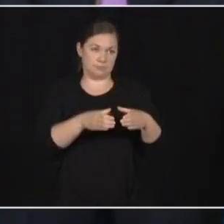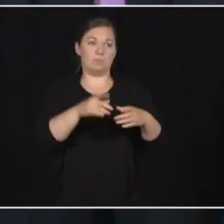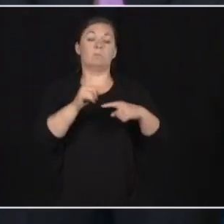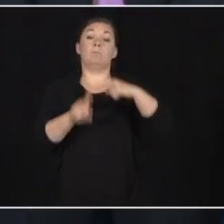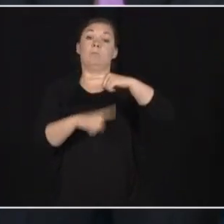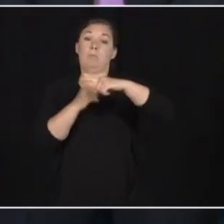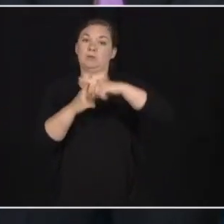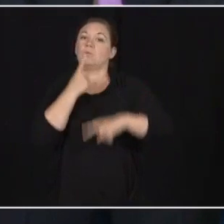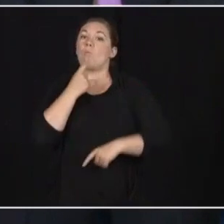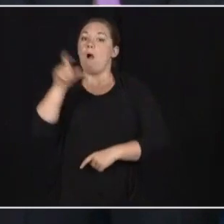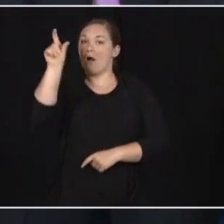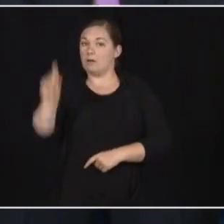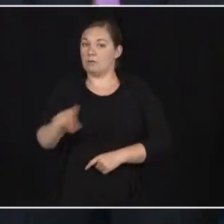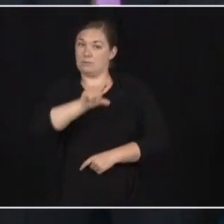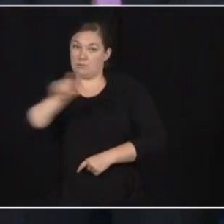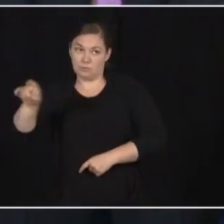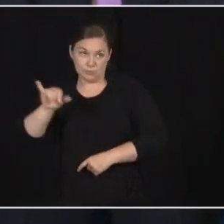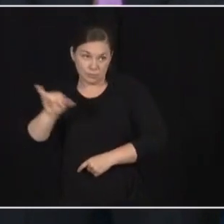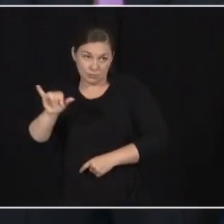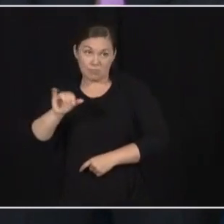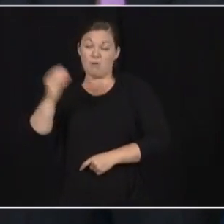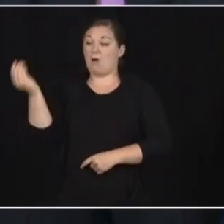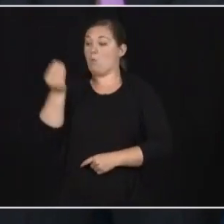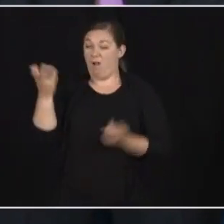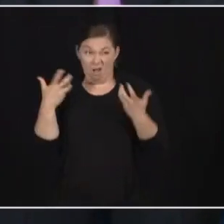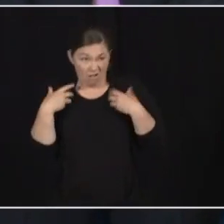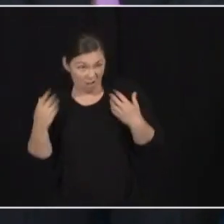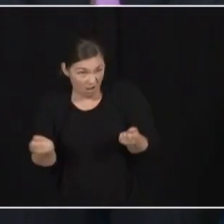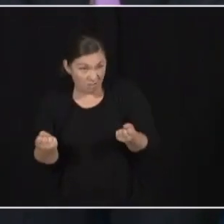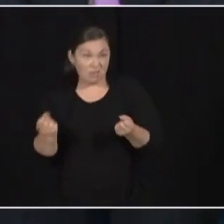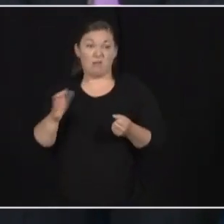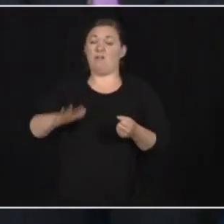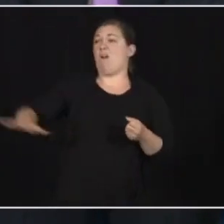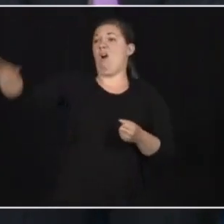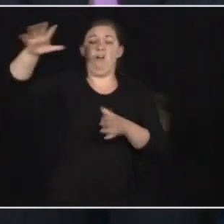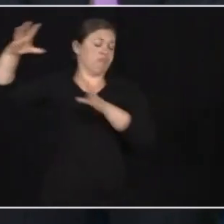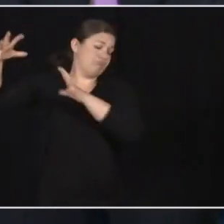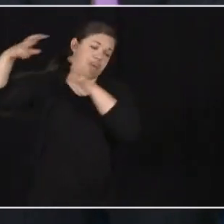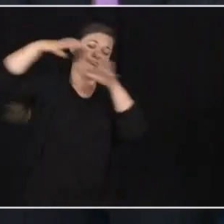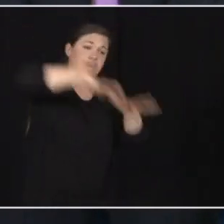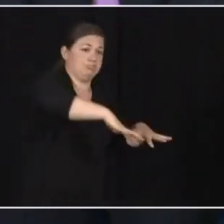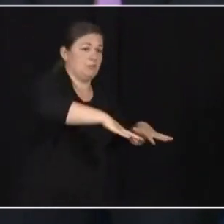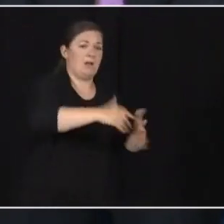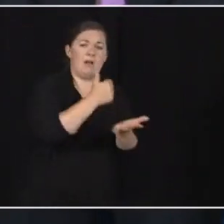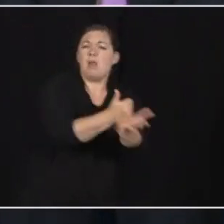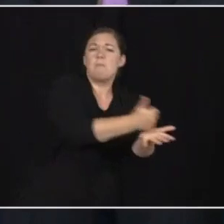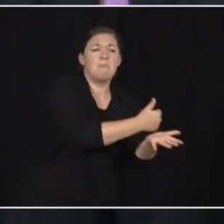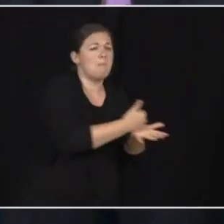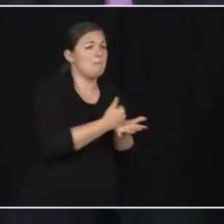along with the Red Cross. It's all hands on deck down there.